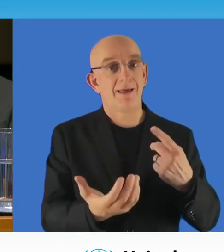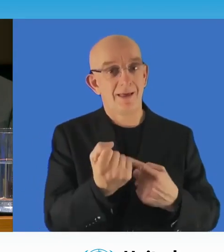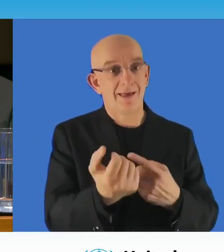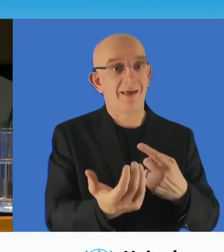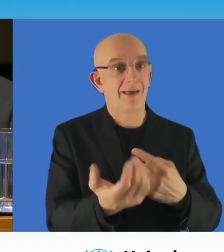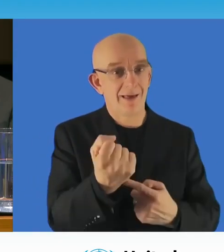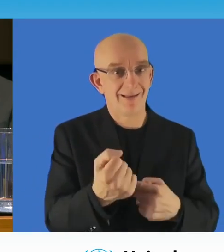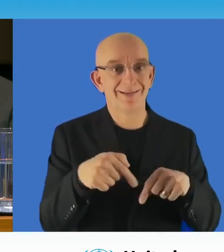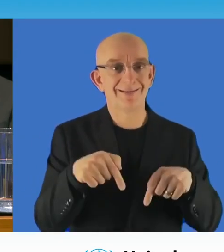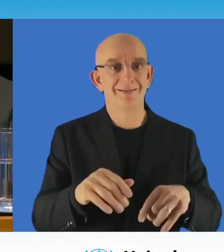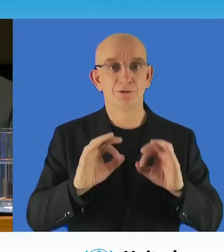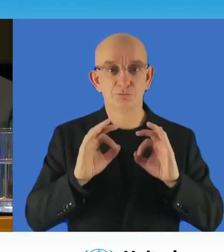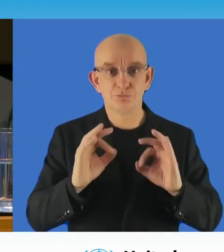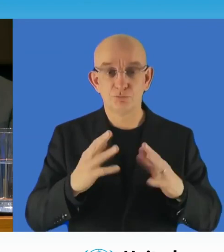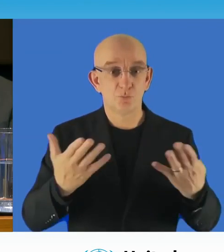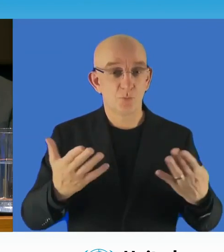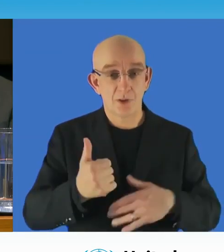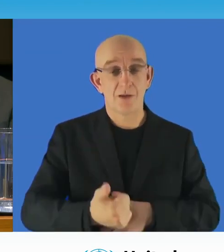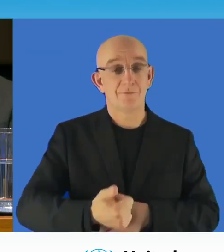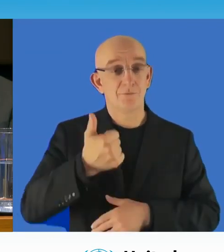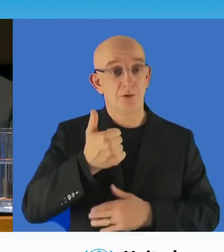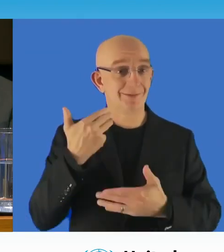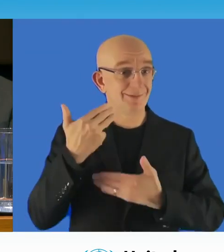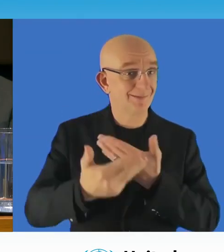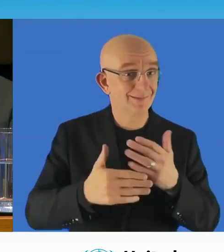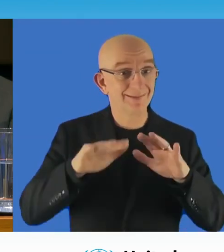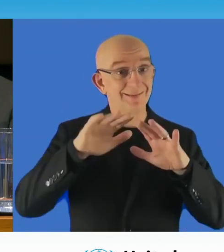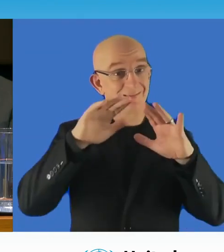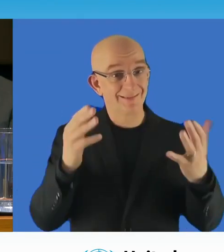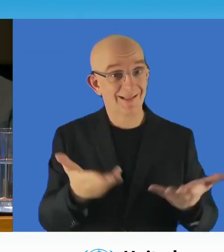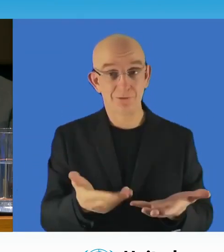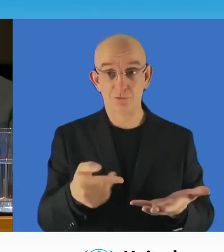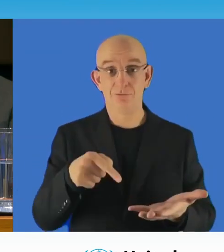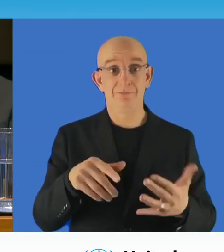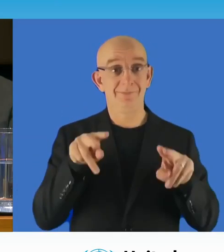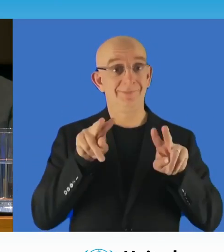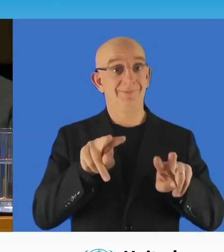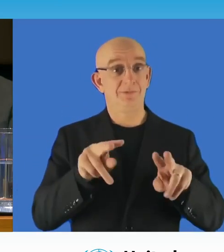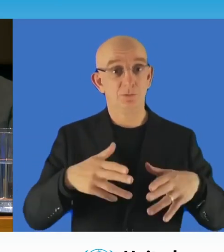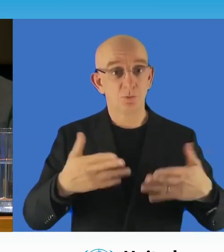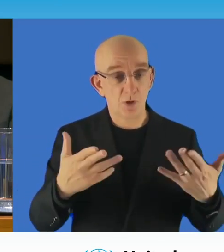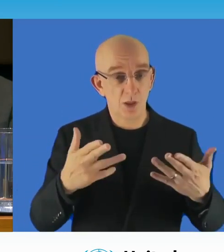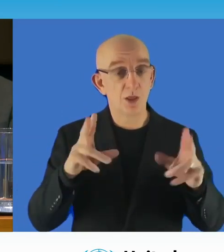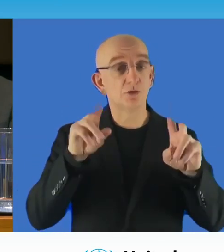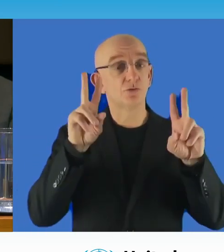first time on the International stage the topic of technological in Innovation and technological